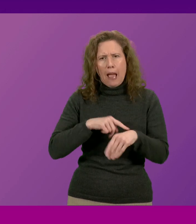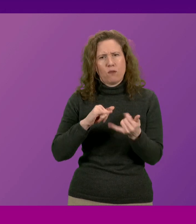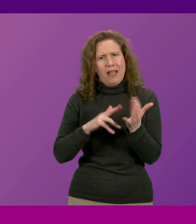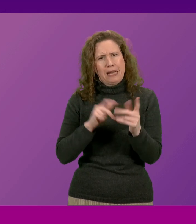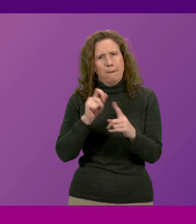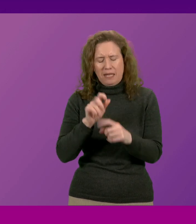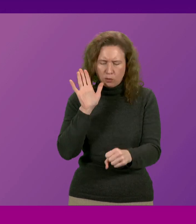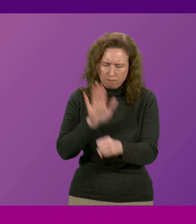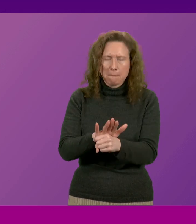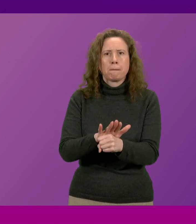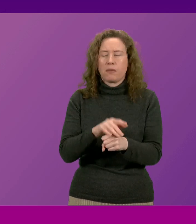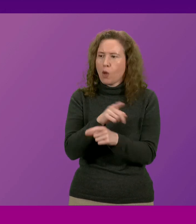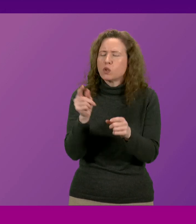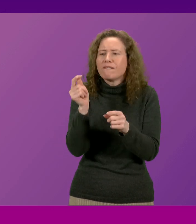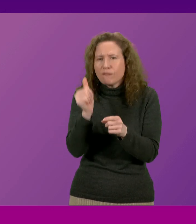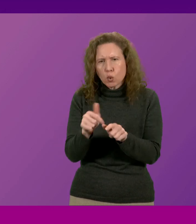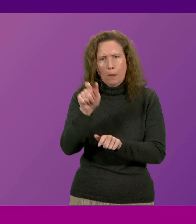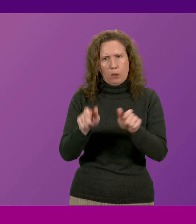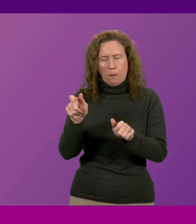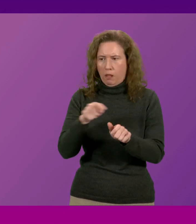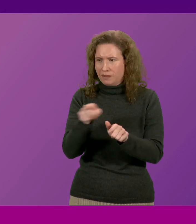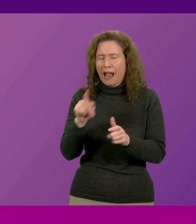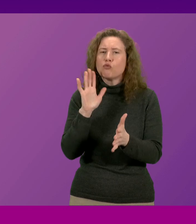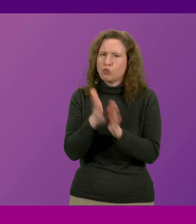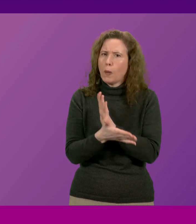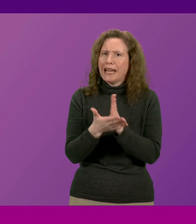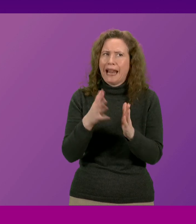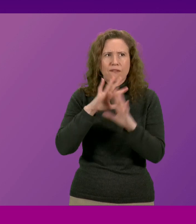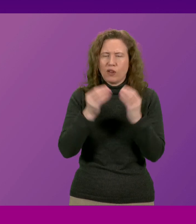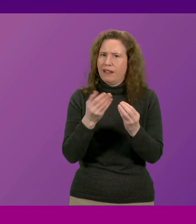the behaviour of the minority, who are ruining it for the majority?